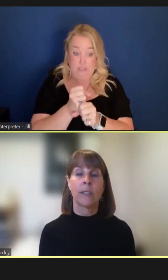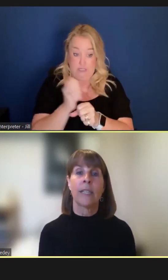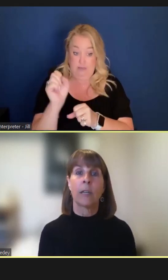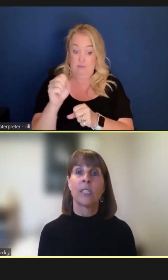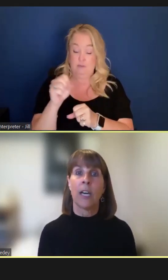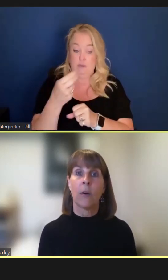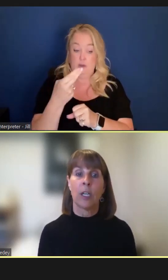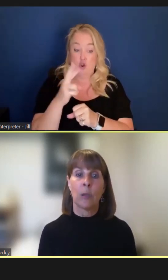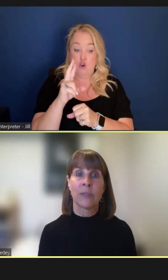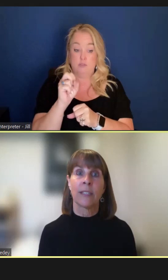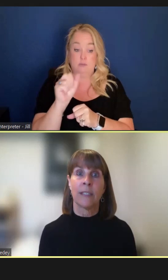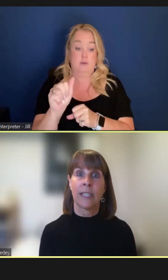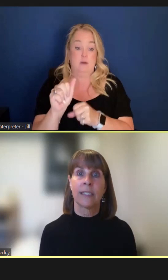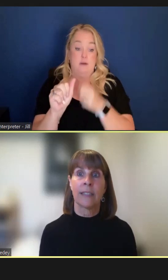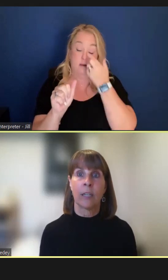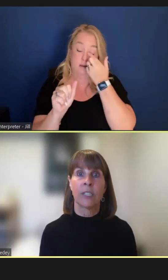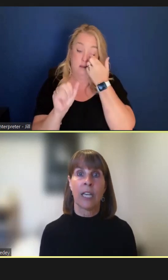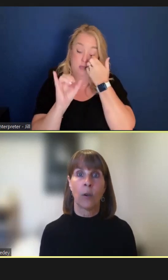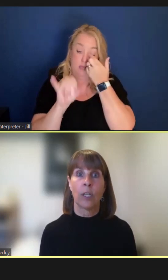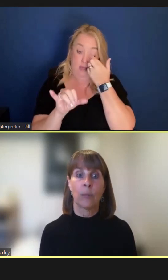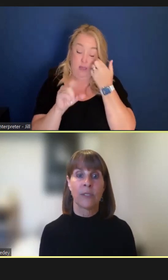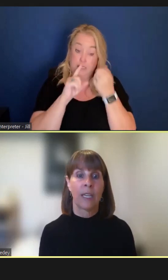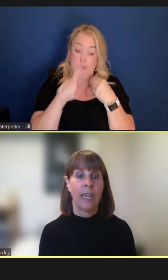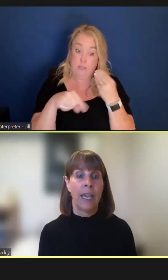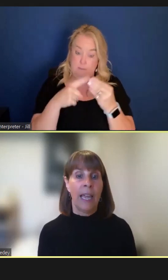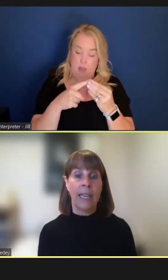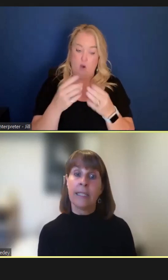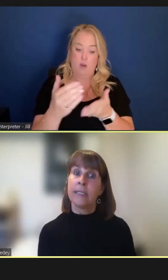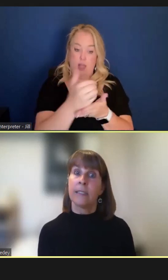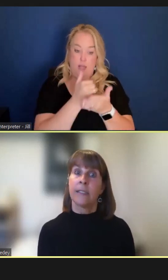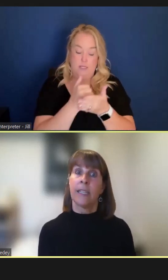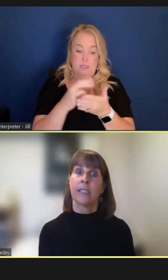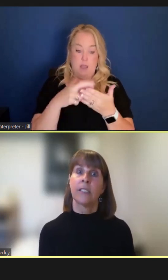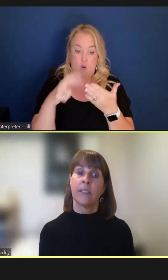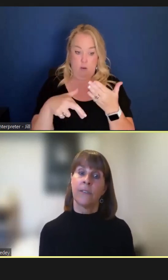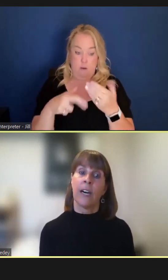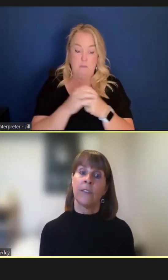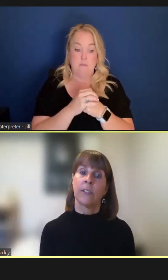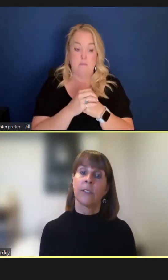language outcomes and collecting language outcomes and the next five-year